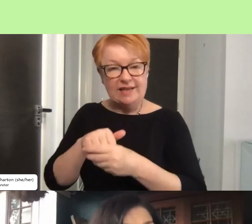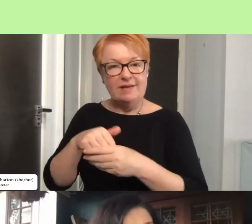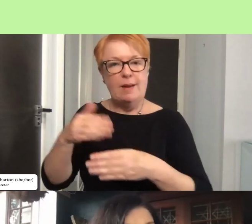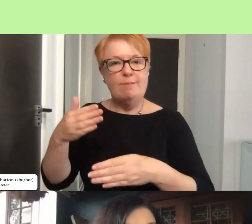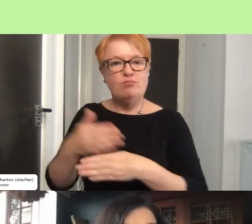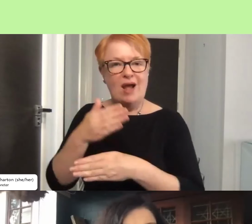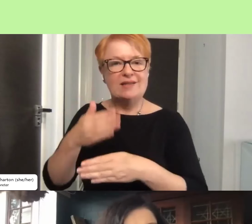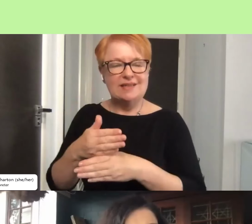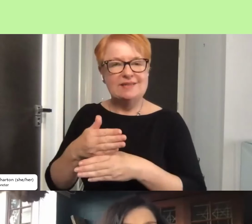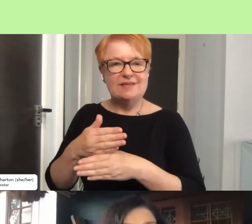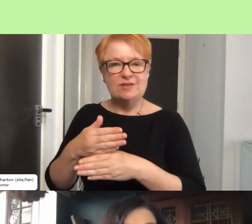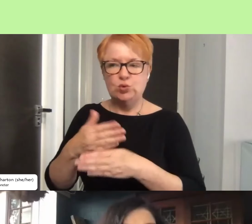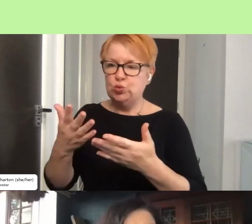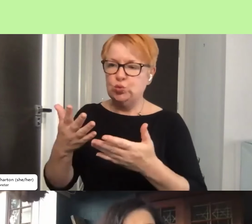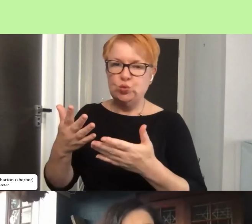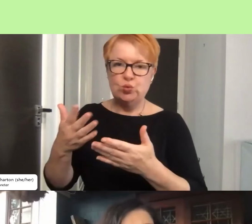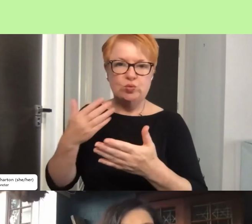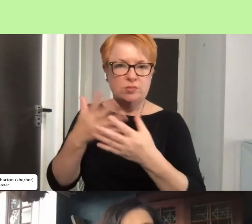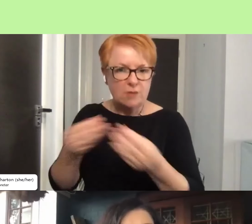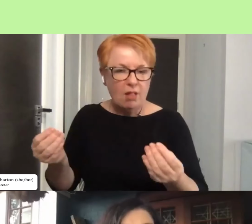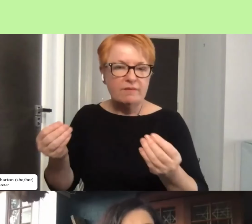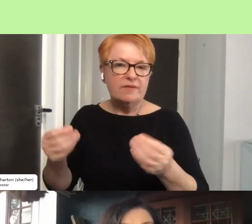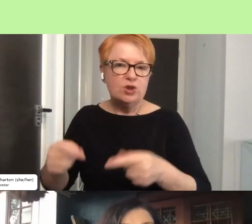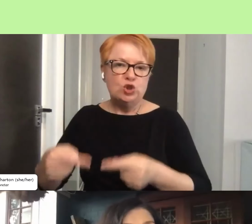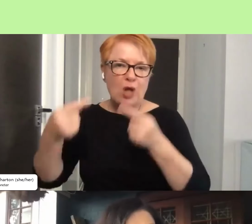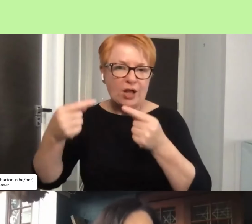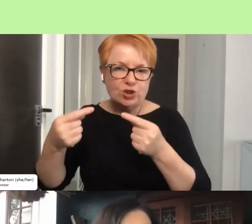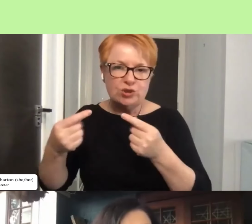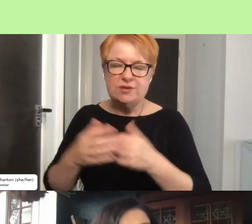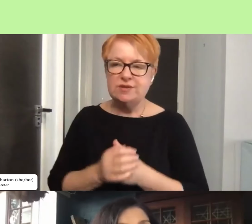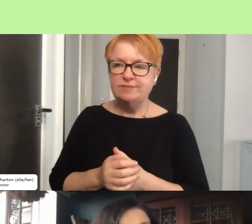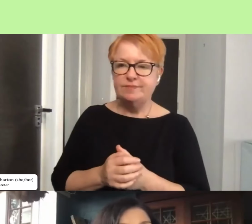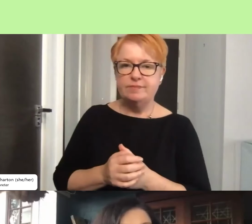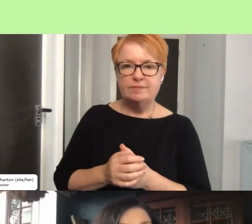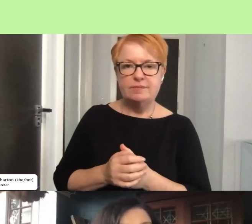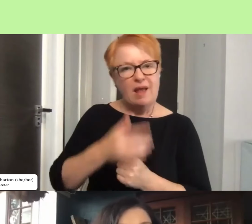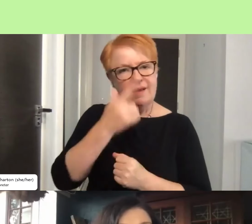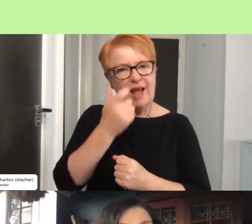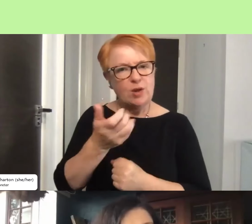can you both speak about the kind of both the understanding of an institution as a very